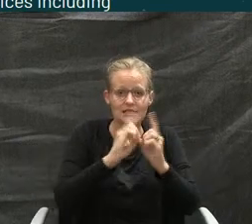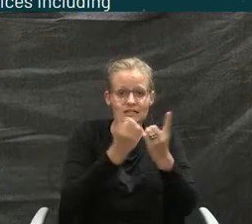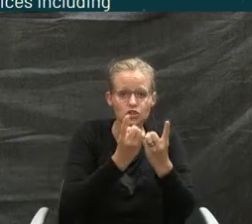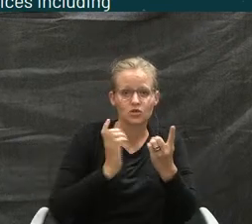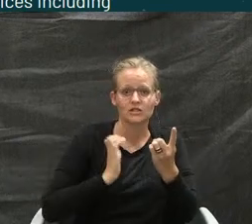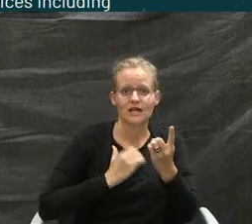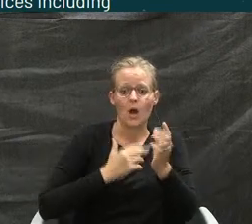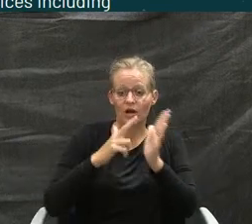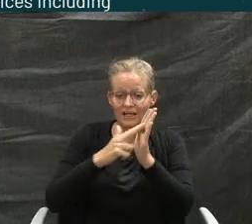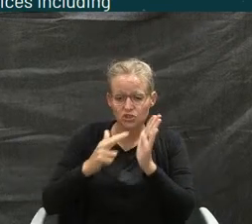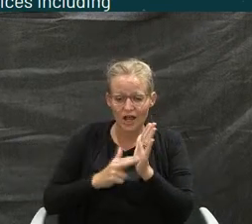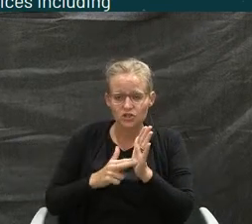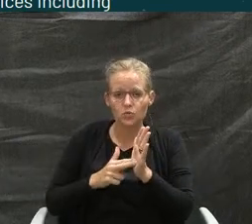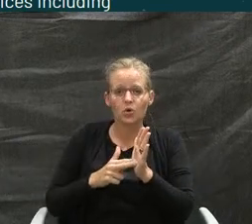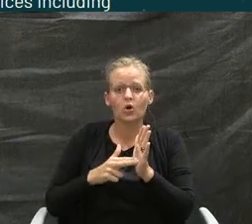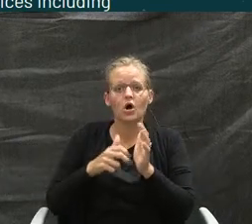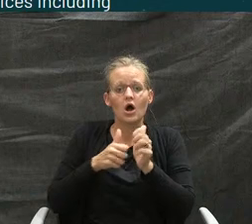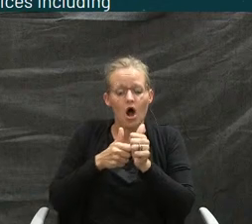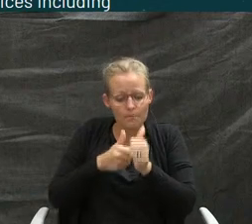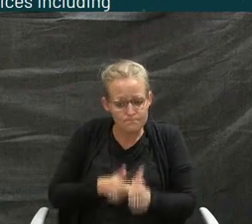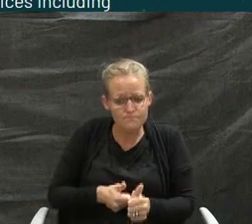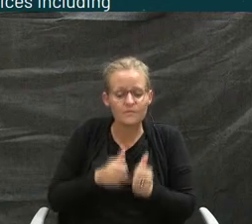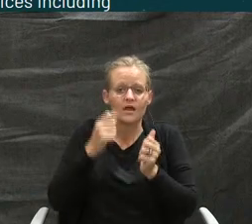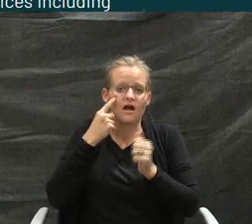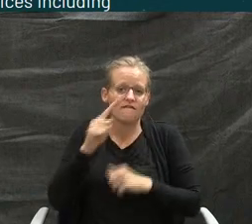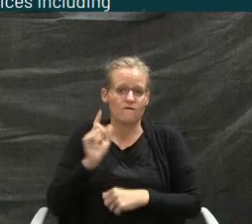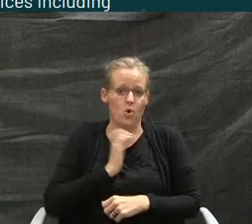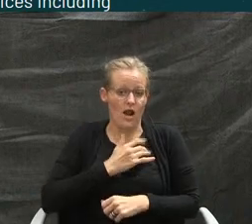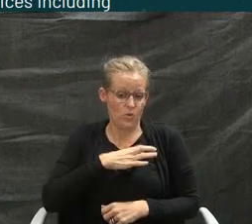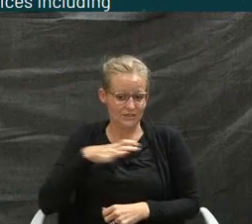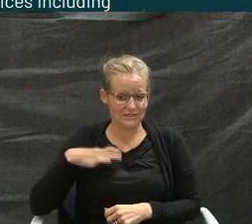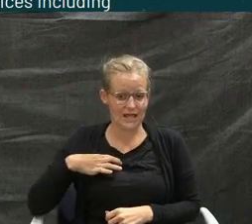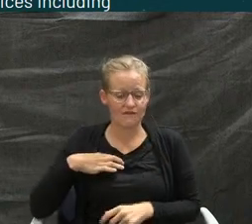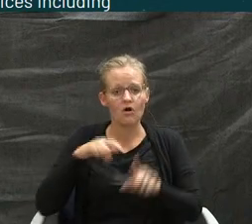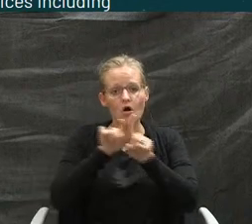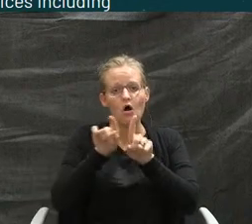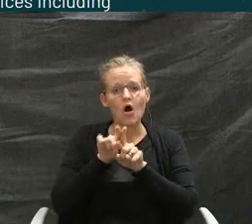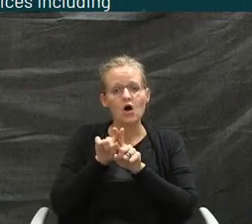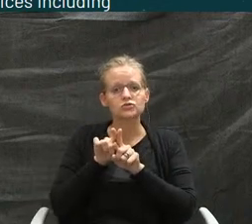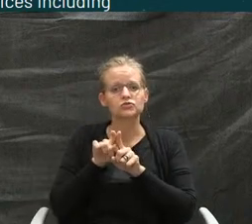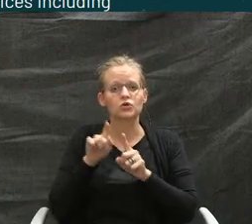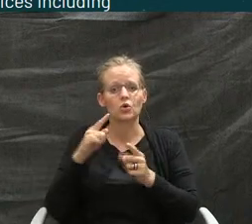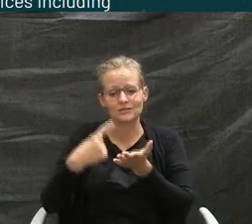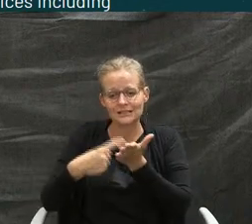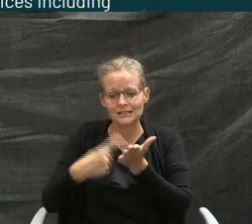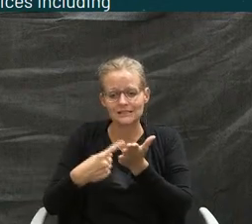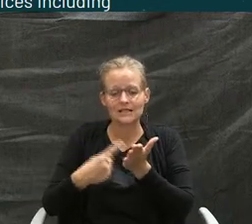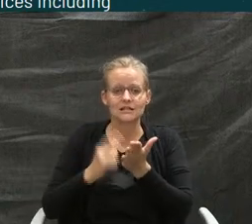contractual obligations we have. And then we looked at district wide services. Obviously nutrition services, special